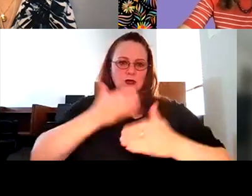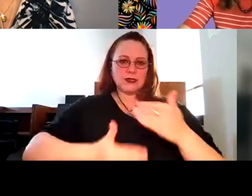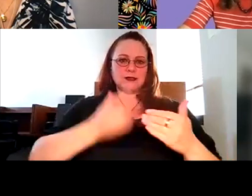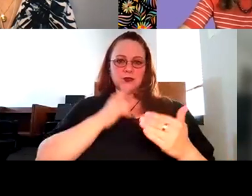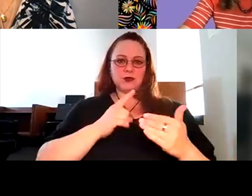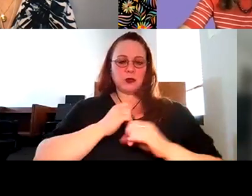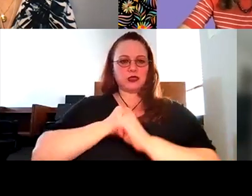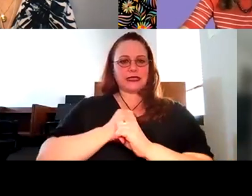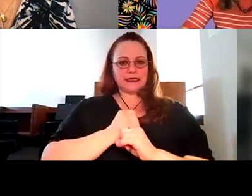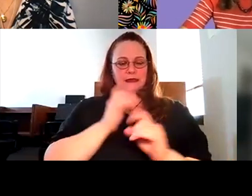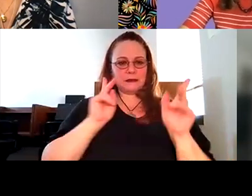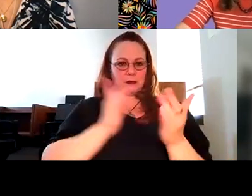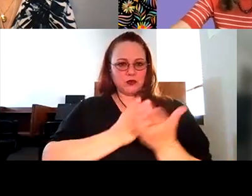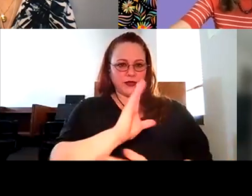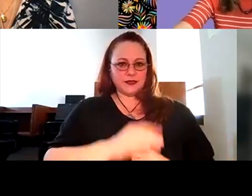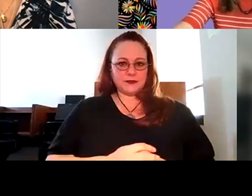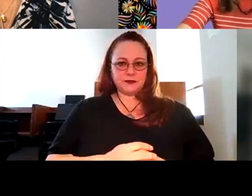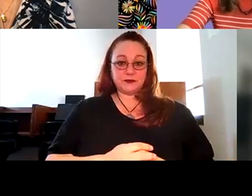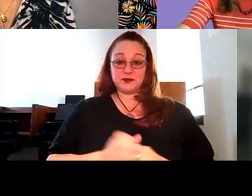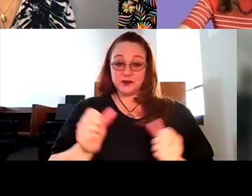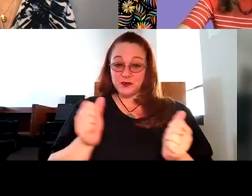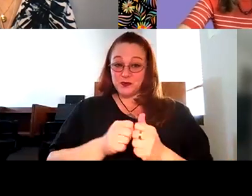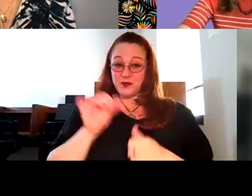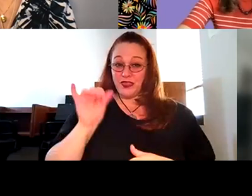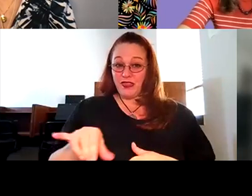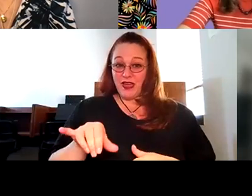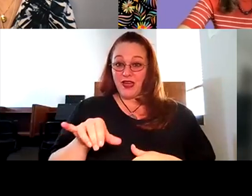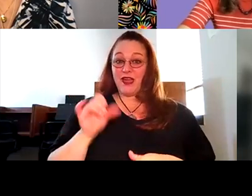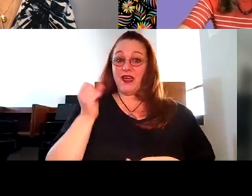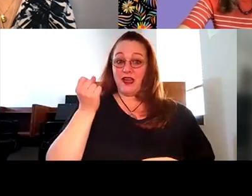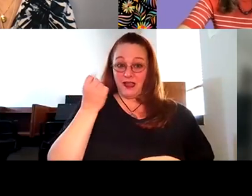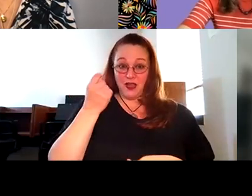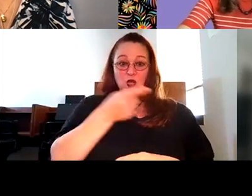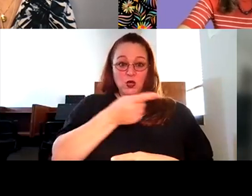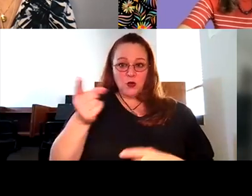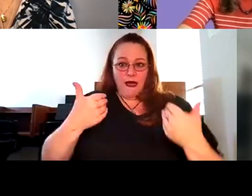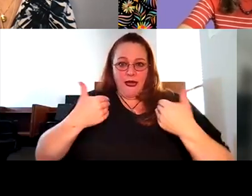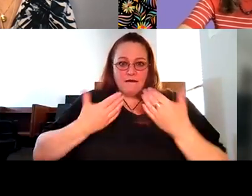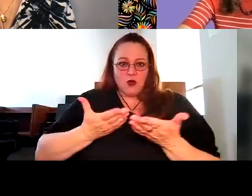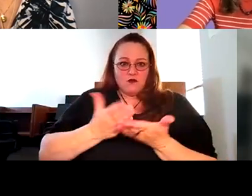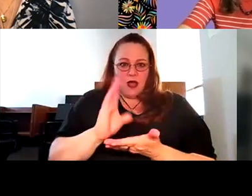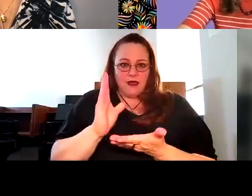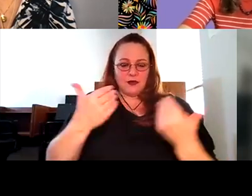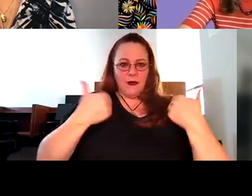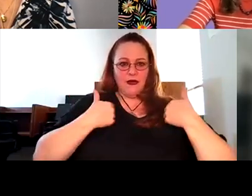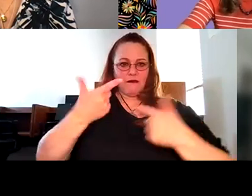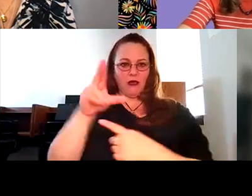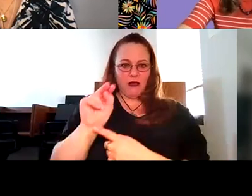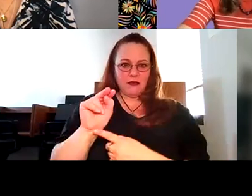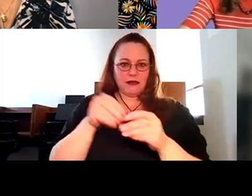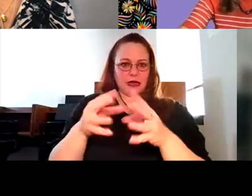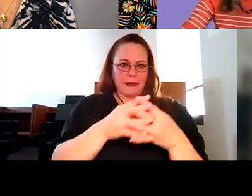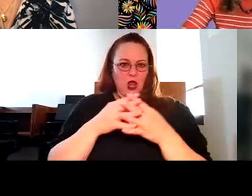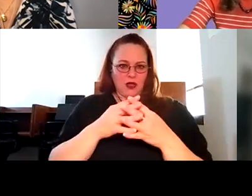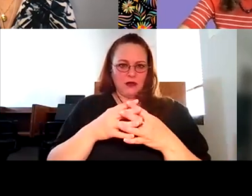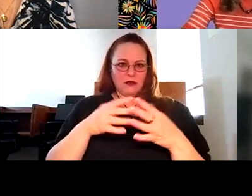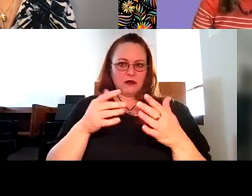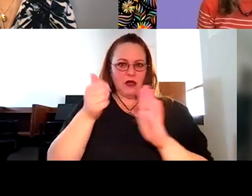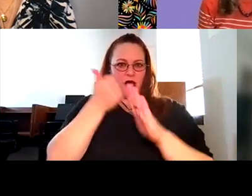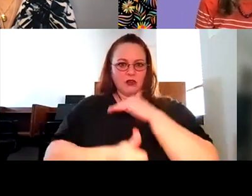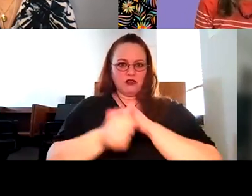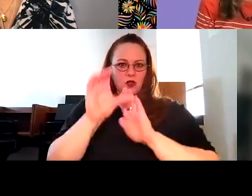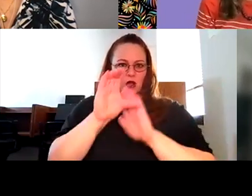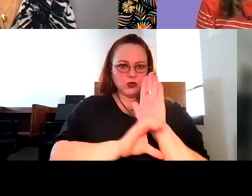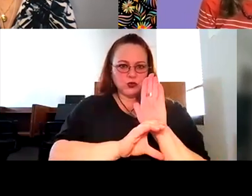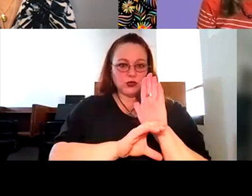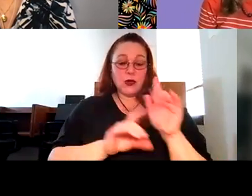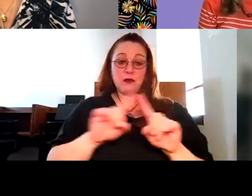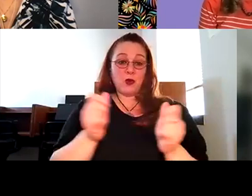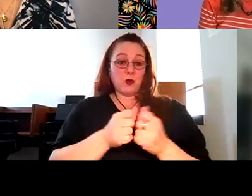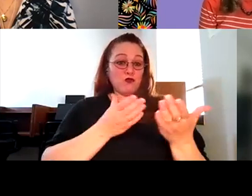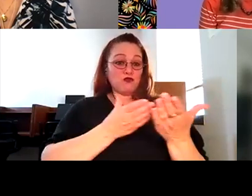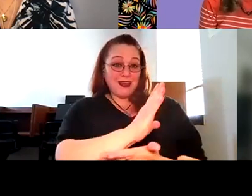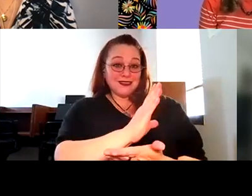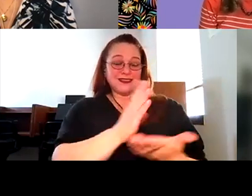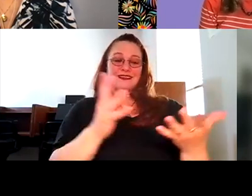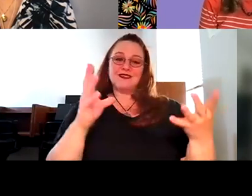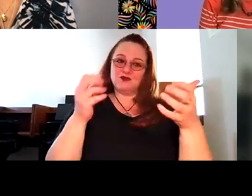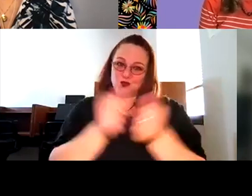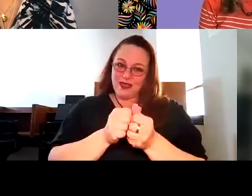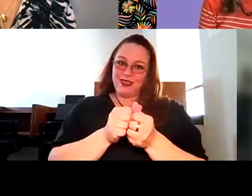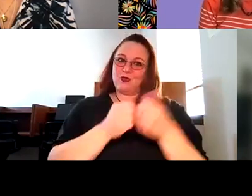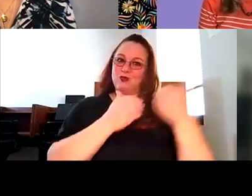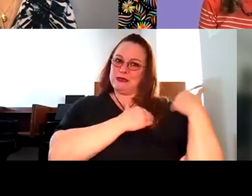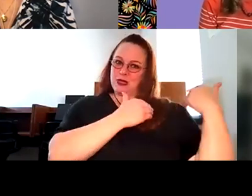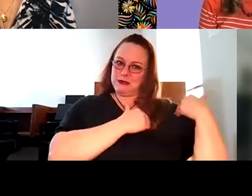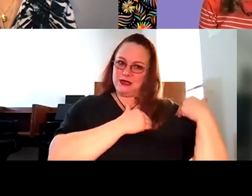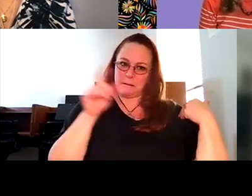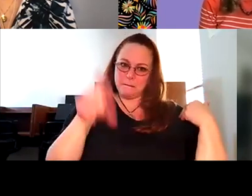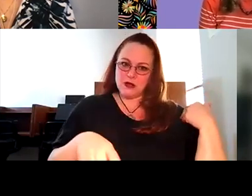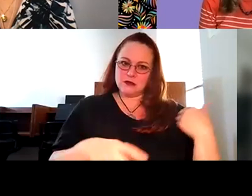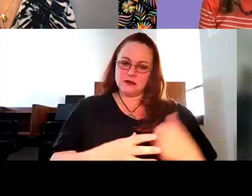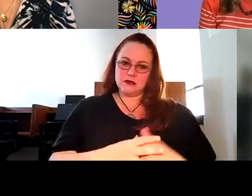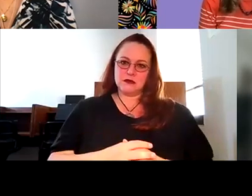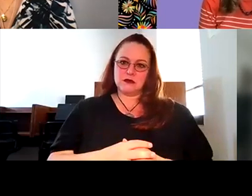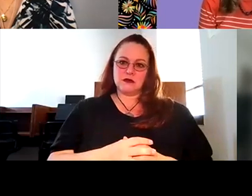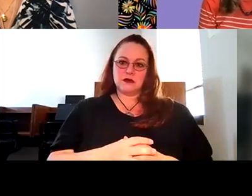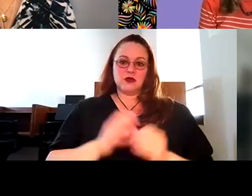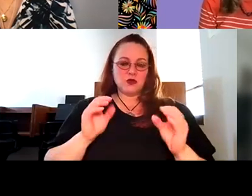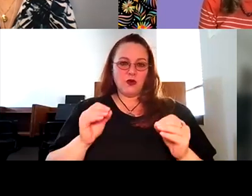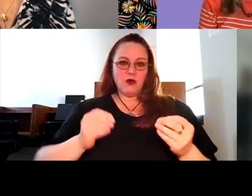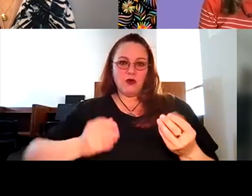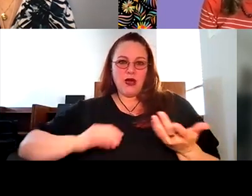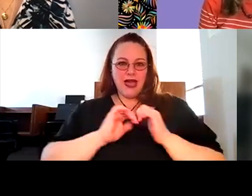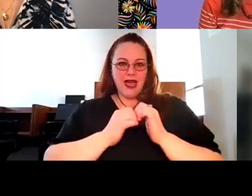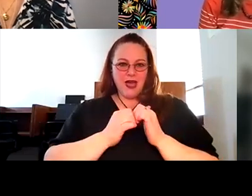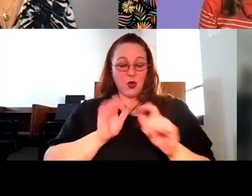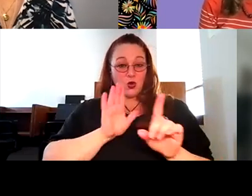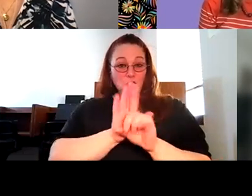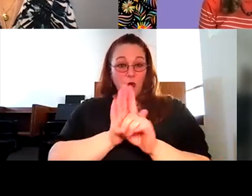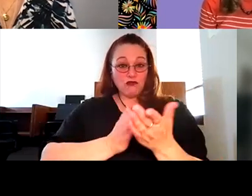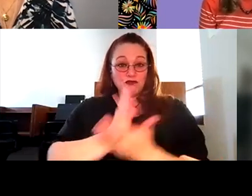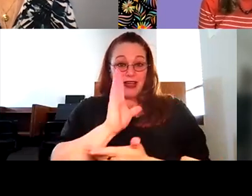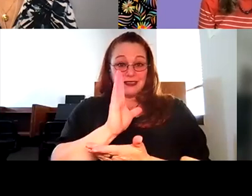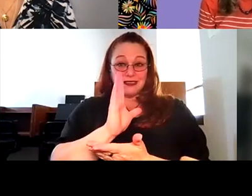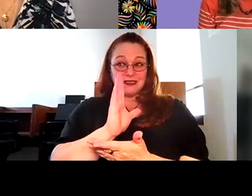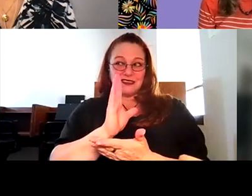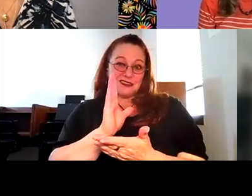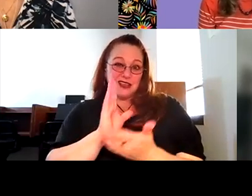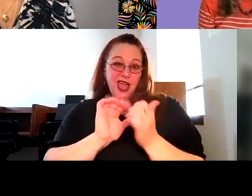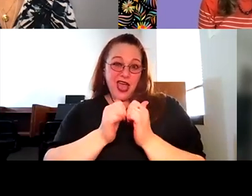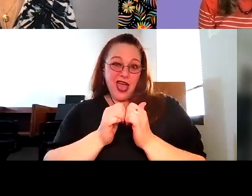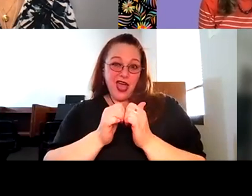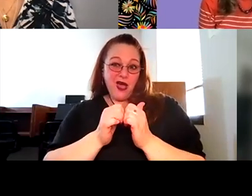Robyn Thomas: with that in mind, you know, you have a right to guns in America to whatever extent you believe the Constitution protects it. But with rights to come with rights, come responsibilities. And that question of where your rights hit up against the rights of other people. How do we create a system Where?